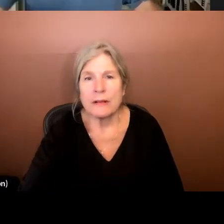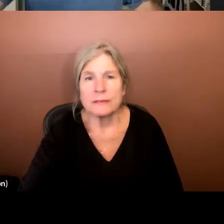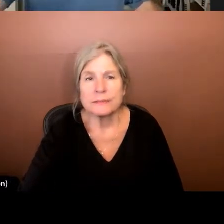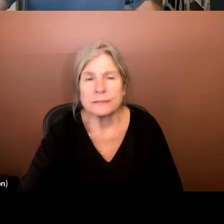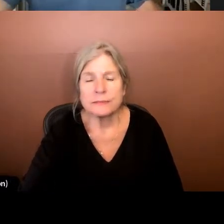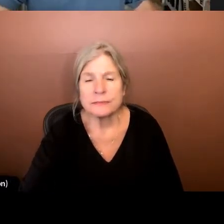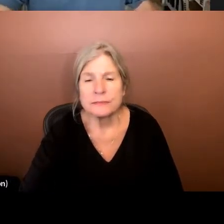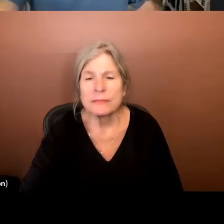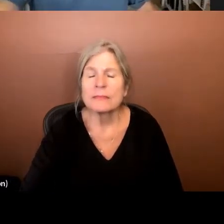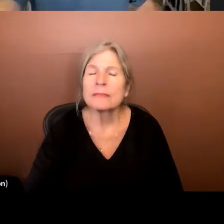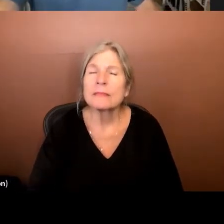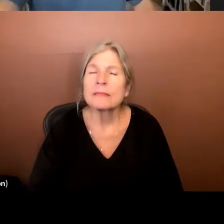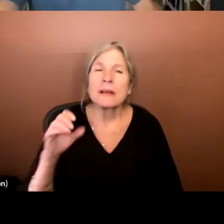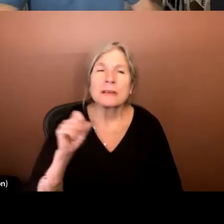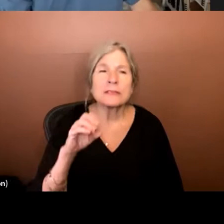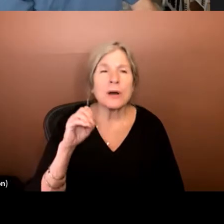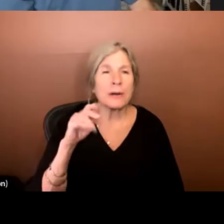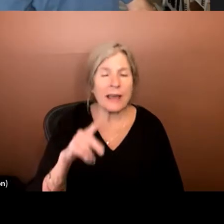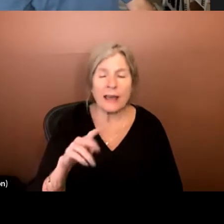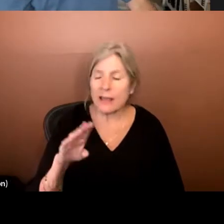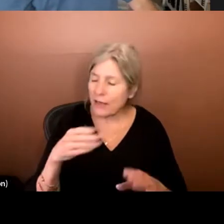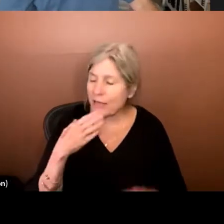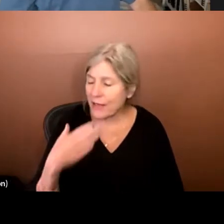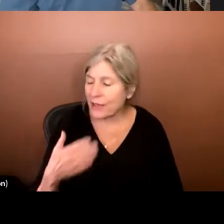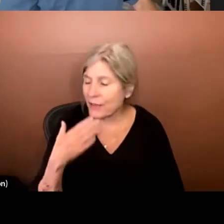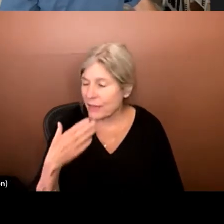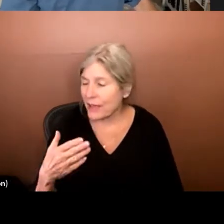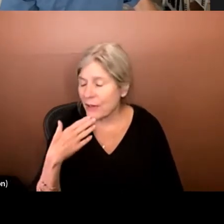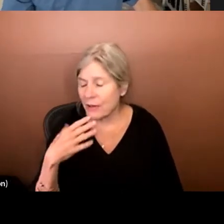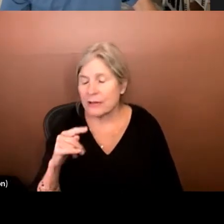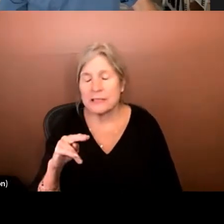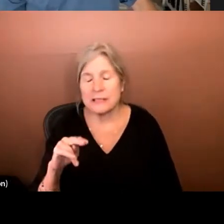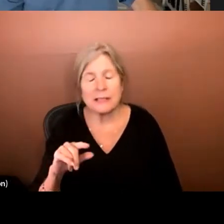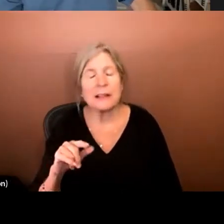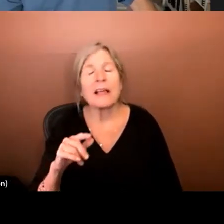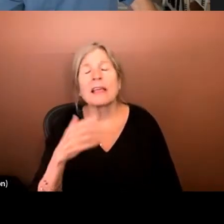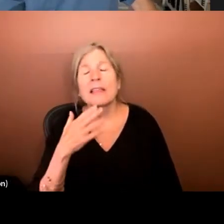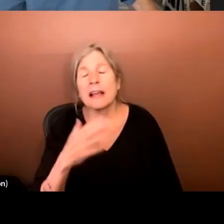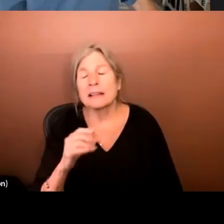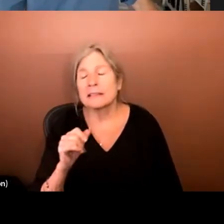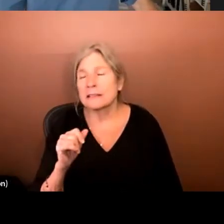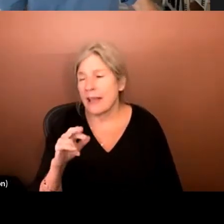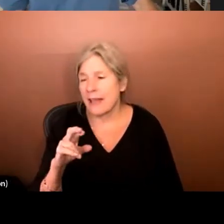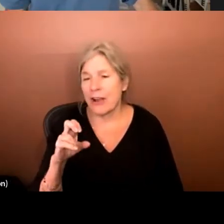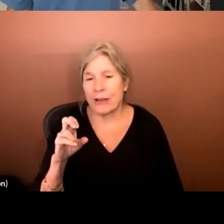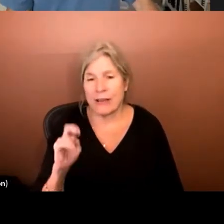: Great. Thank you. Thanks, Ting. Thanks Aaron. Maybe